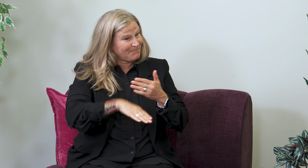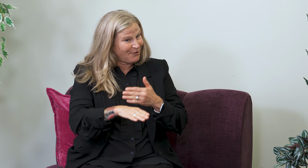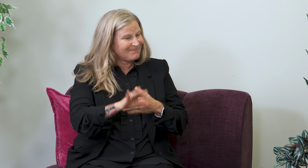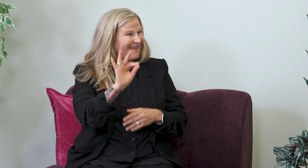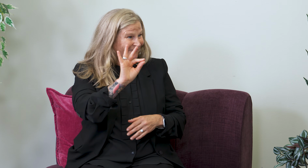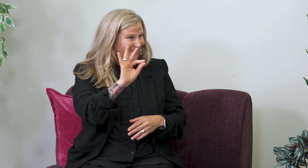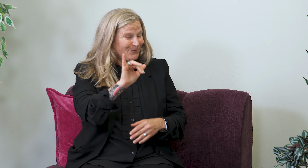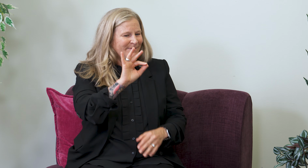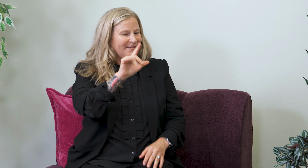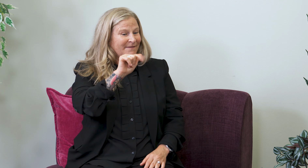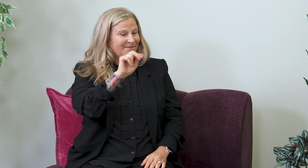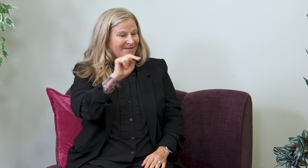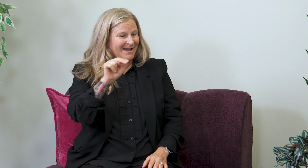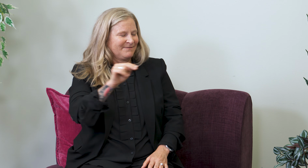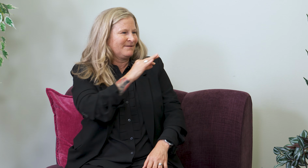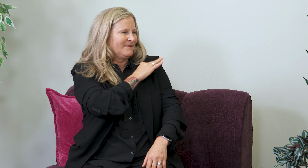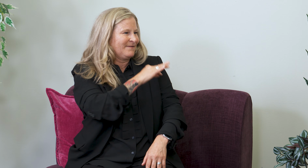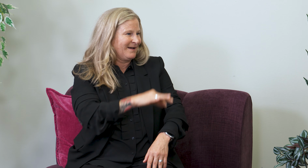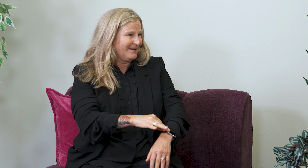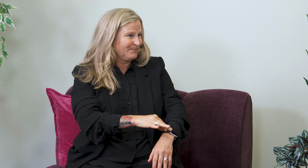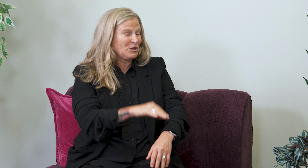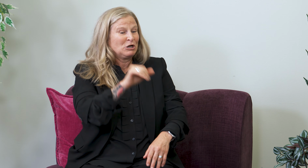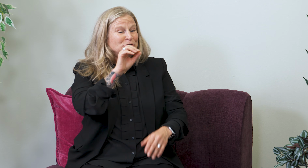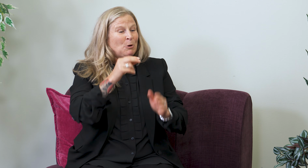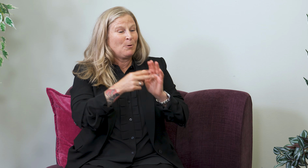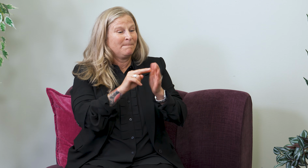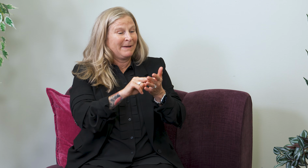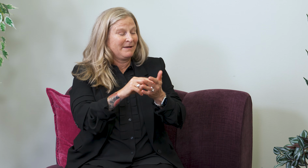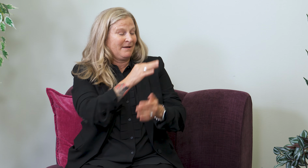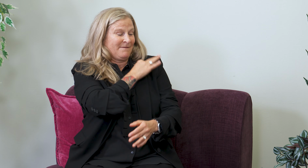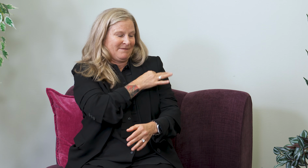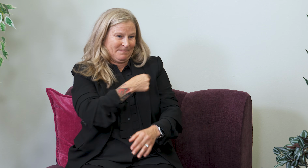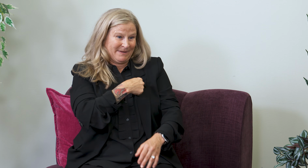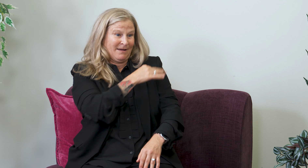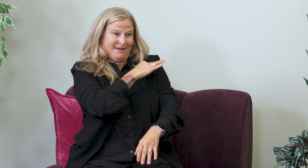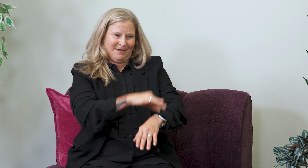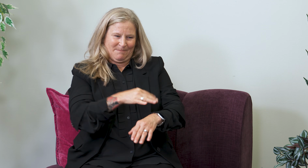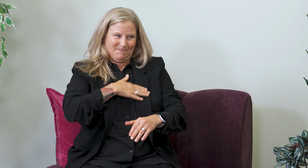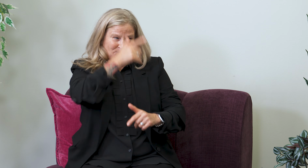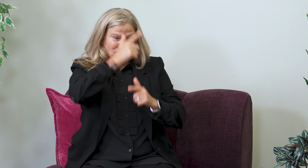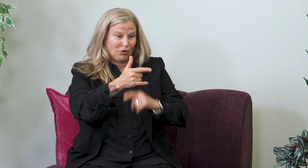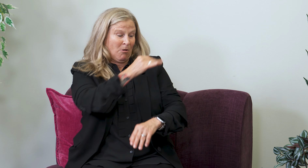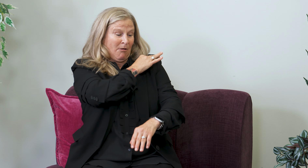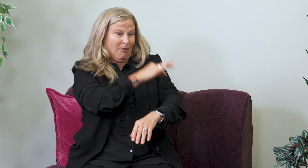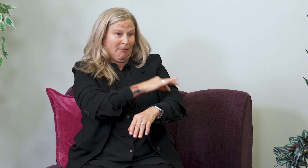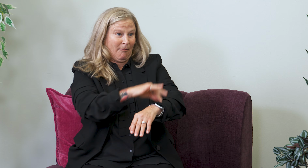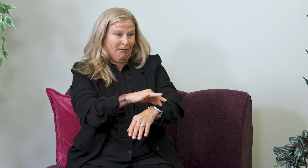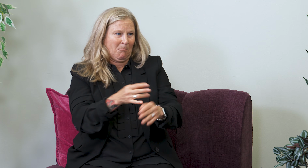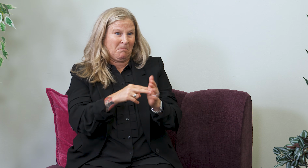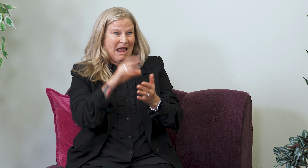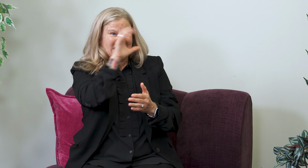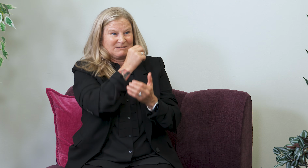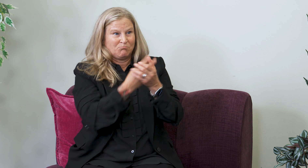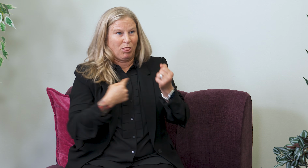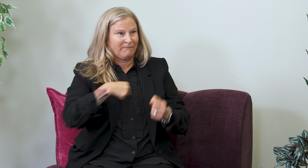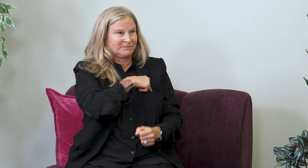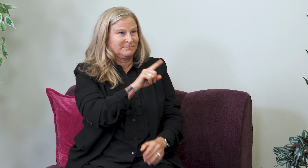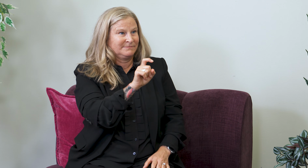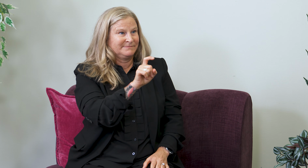and they signed it with two touch points up by the shoulder. My brother is Finn and he is the second born, so his is longer.